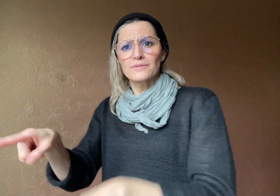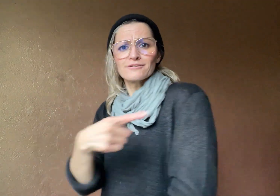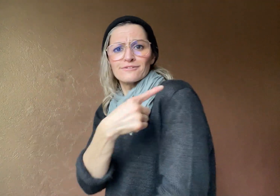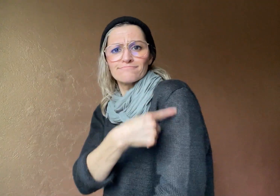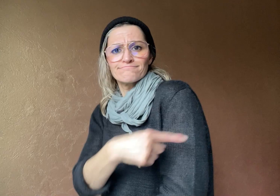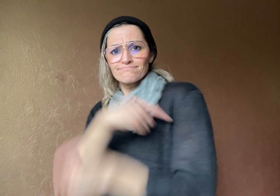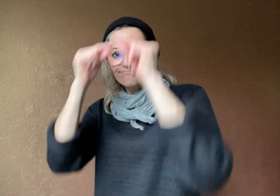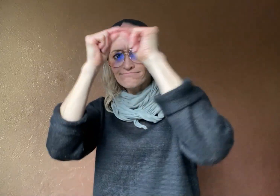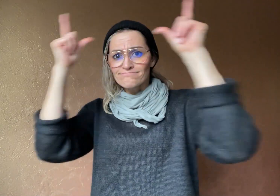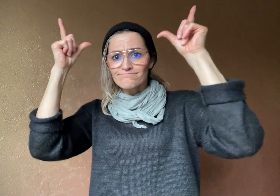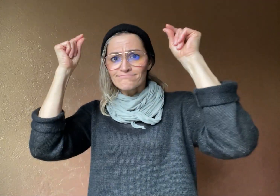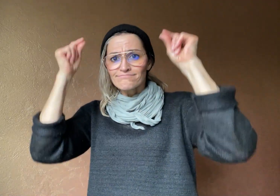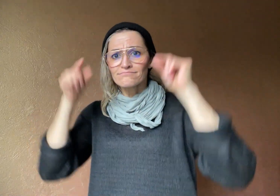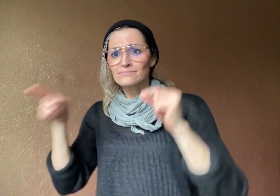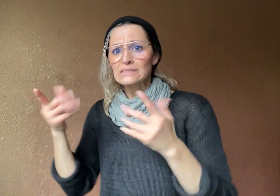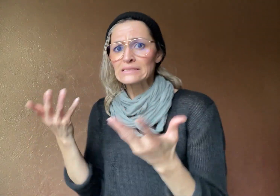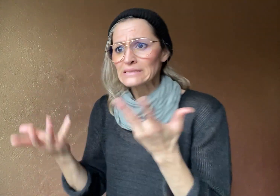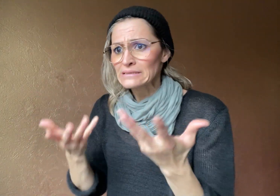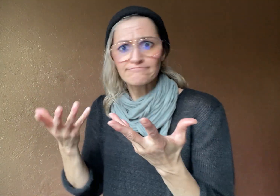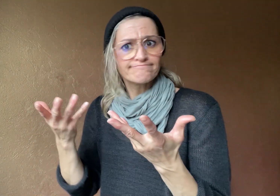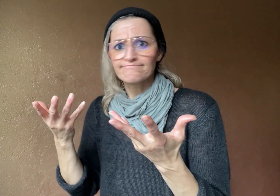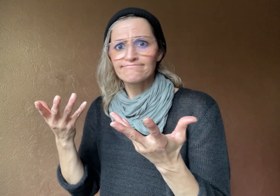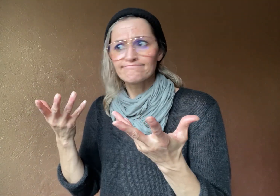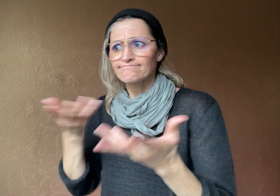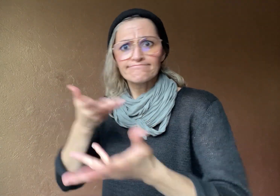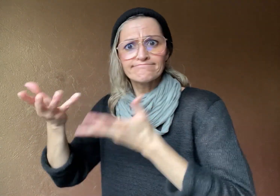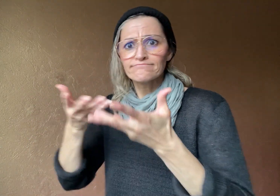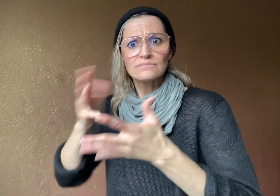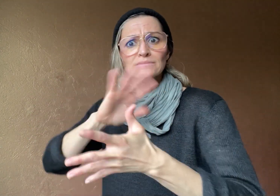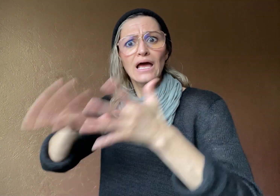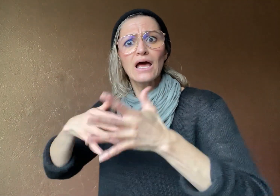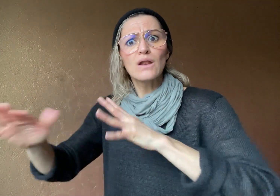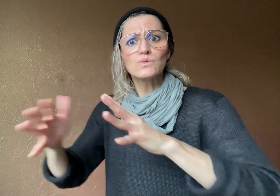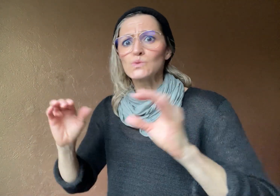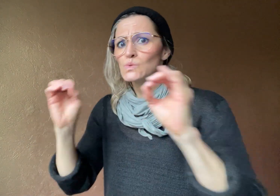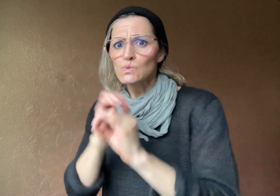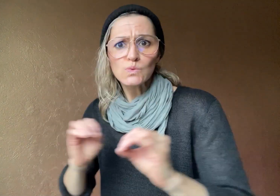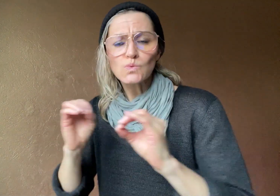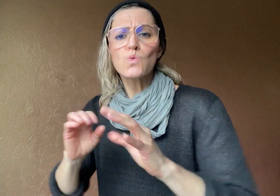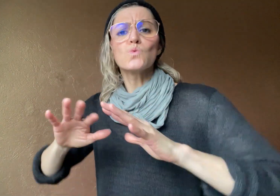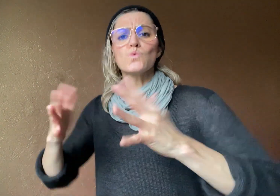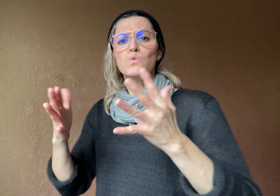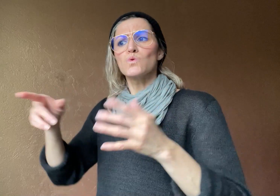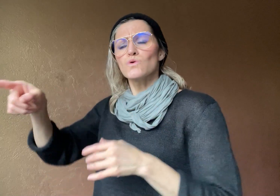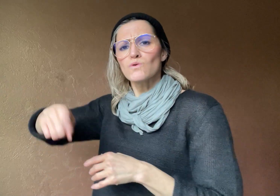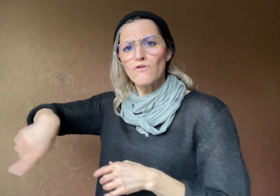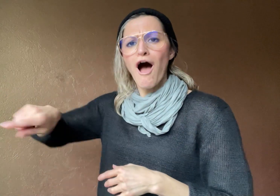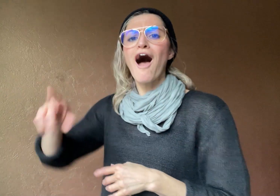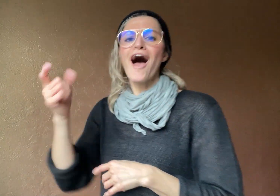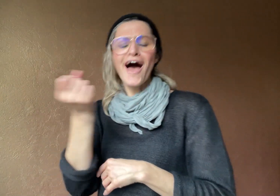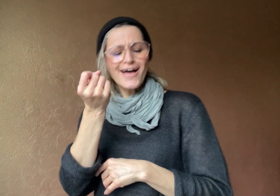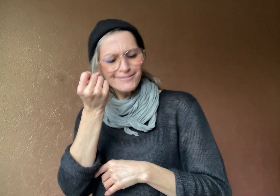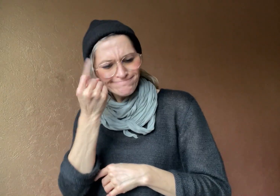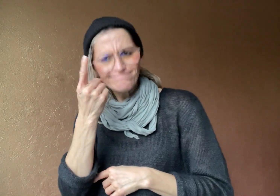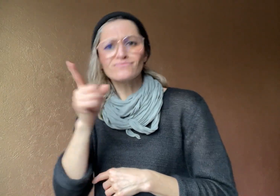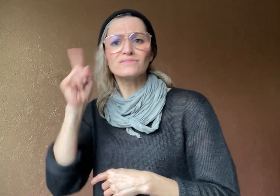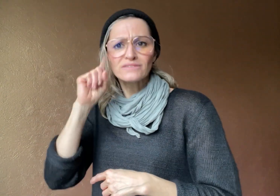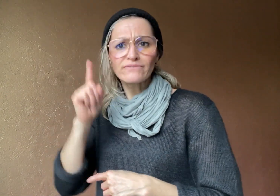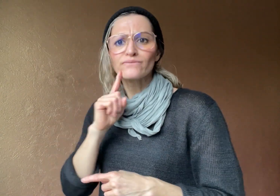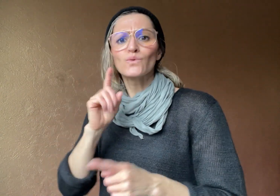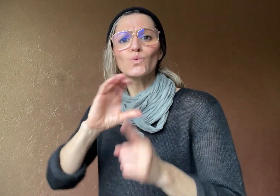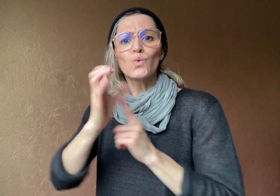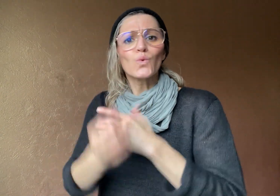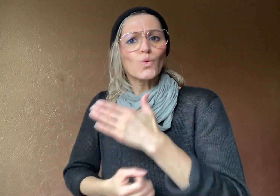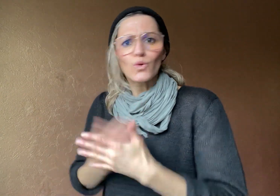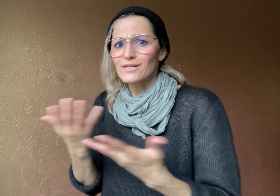with doctors and nurses who do not know any sign language or